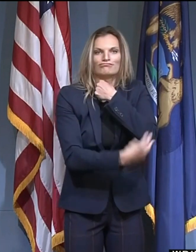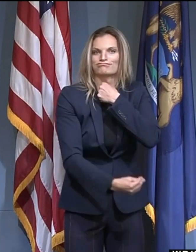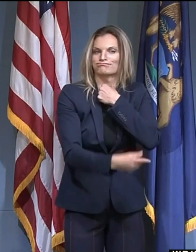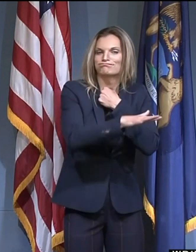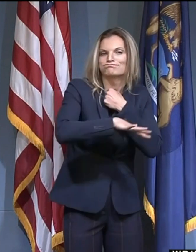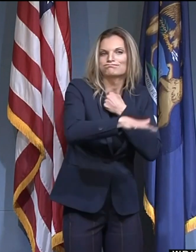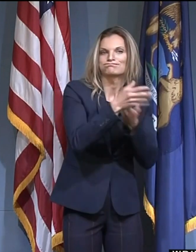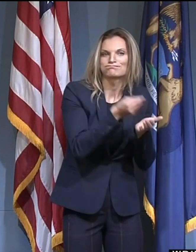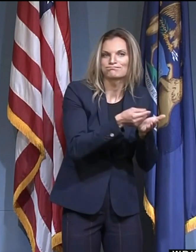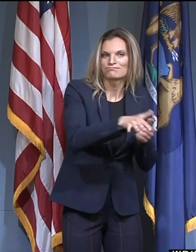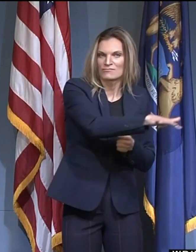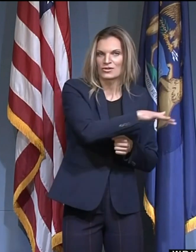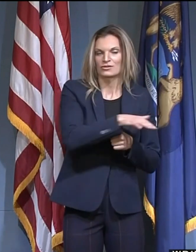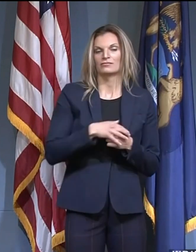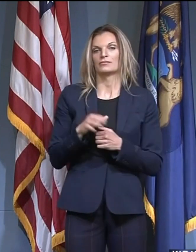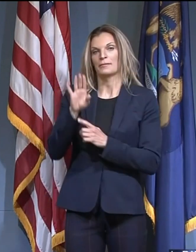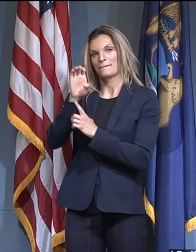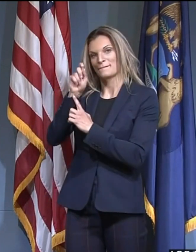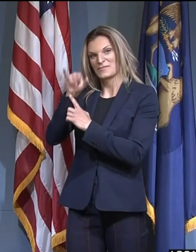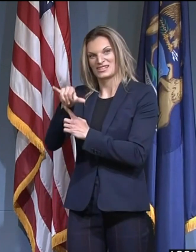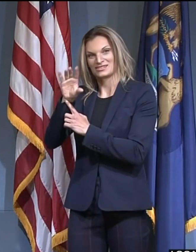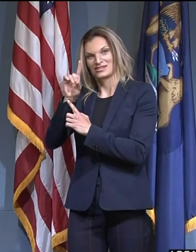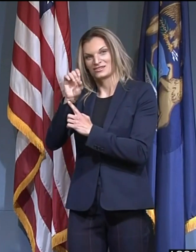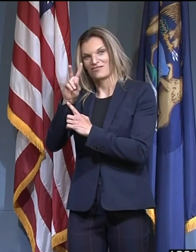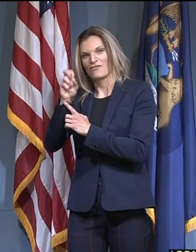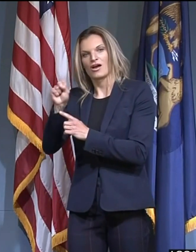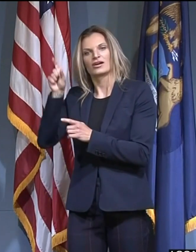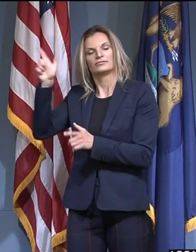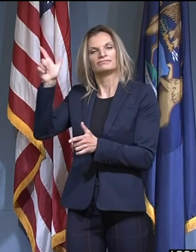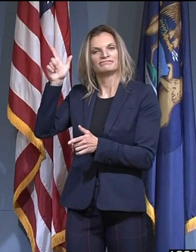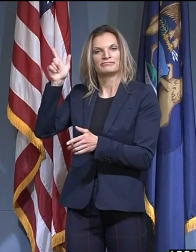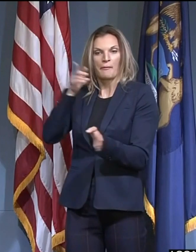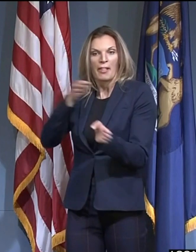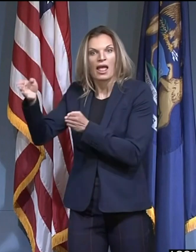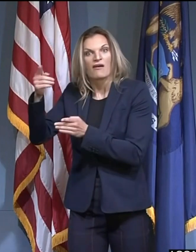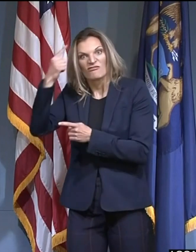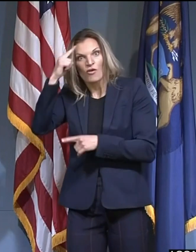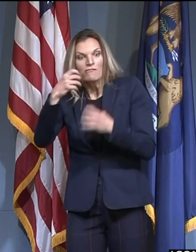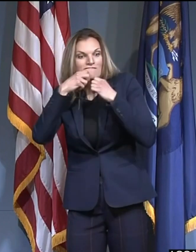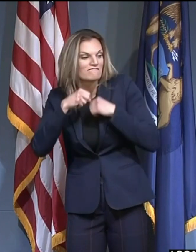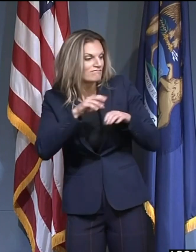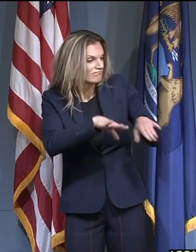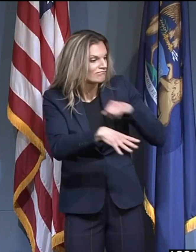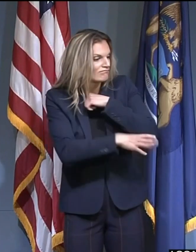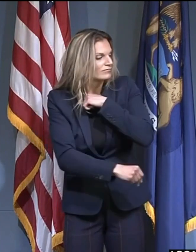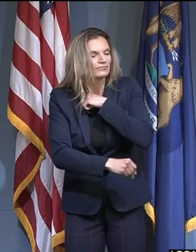PROVIDE SUPPORT TO SCHOOLS IN LOW INCOME AREAS, BUT BETSY DEVOS IN THE TRUMP ADMINISTRATION HAS A DIFFERENT PLAN.